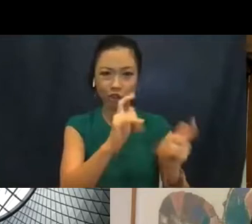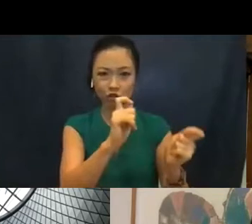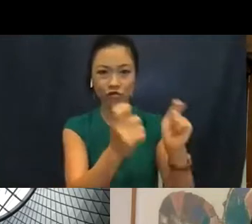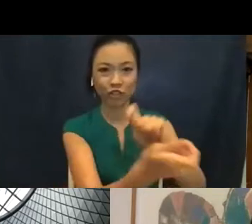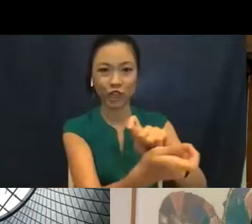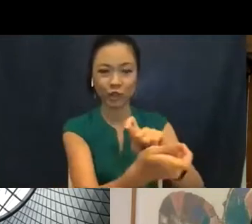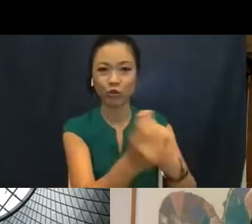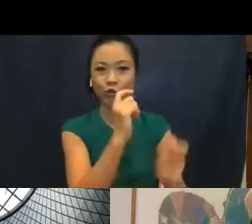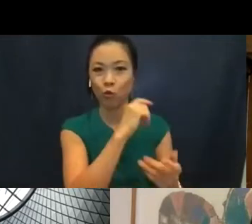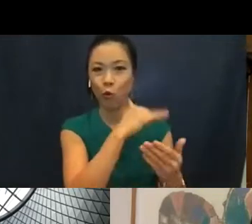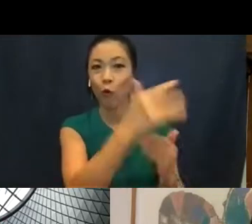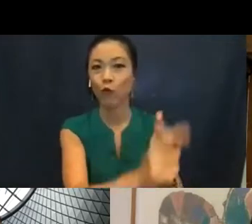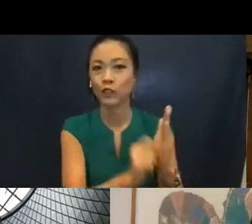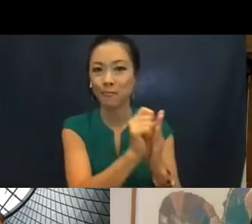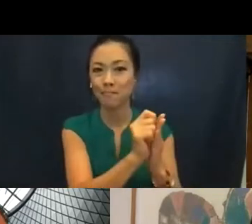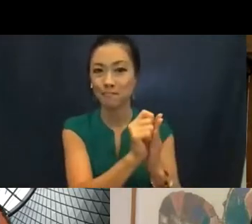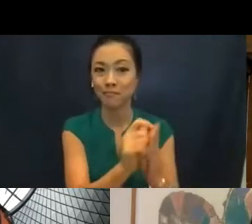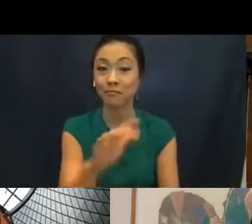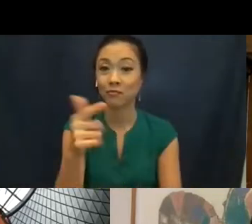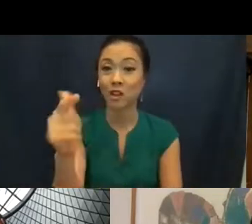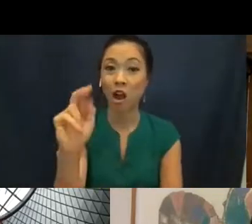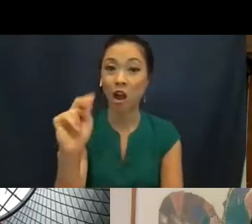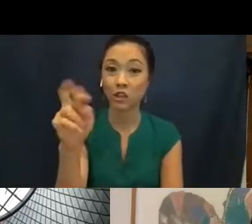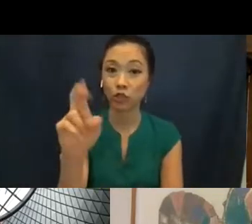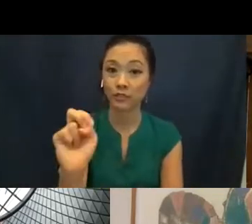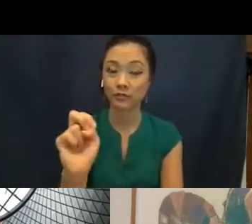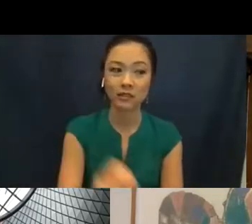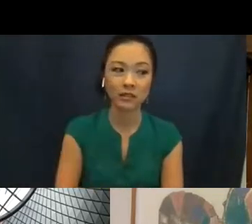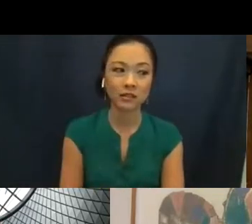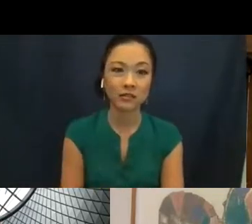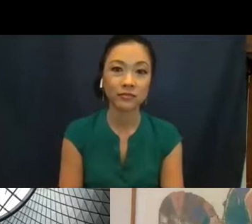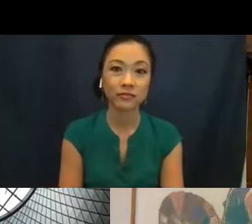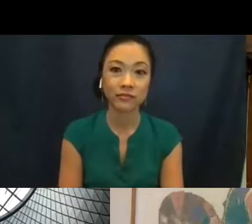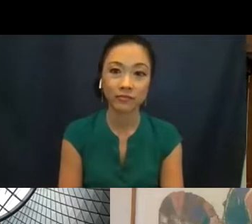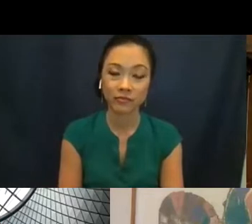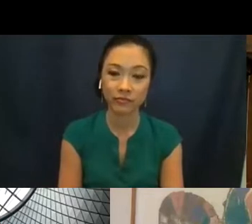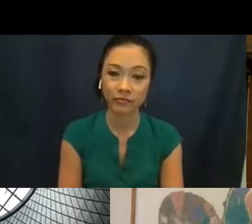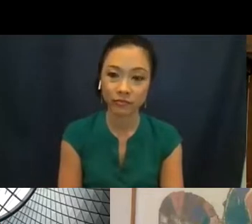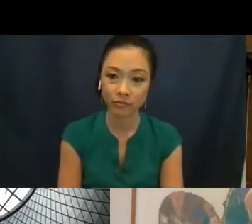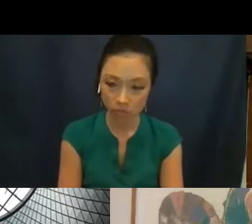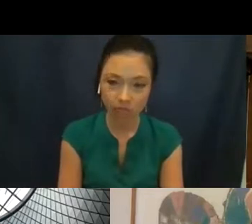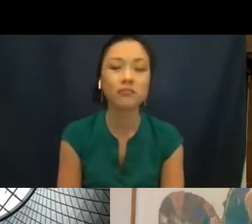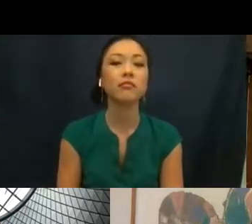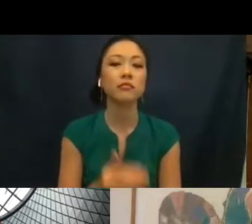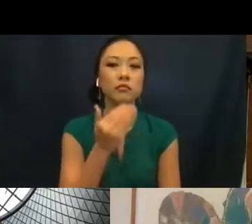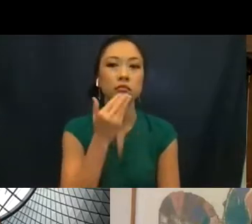Thanks, Sydney. There are so many ways that can be looked